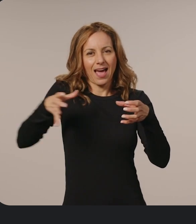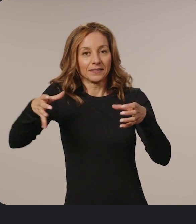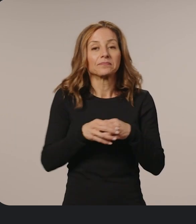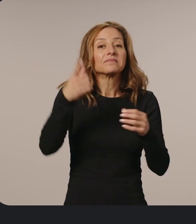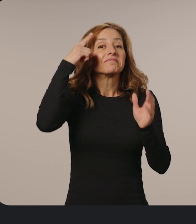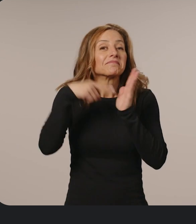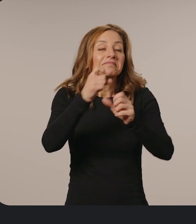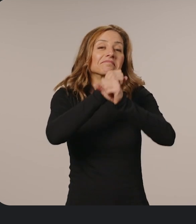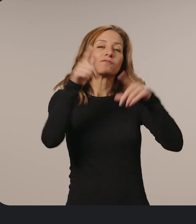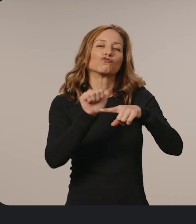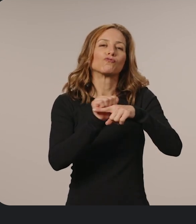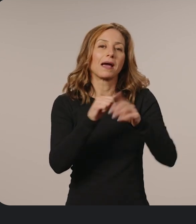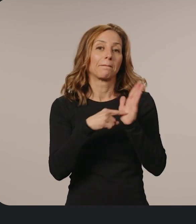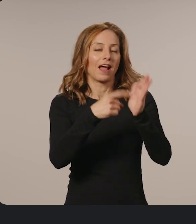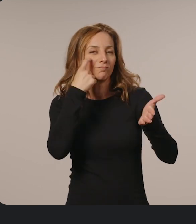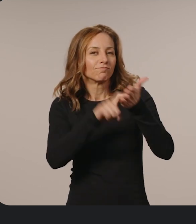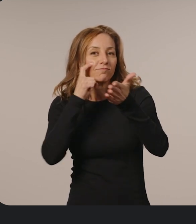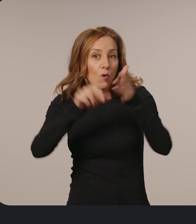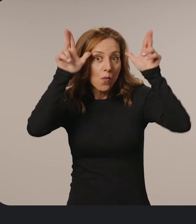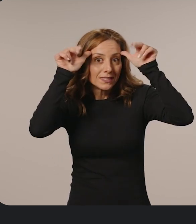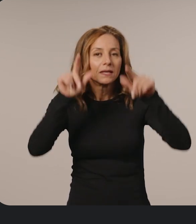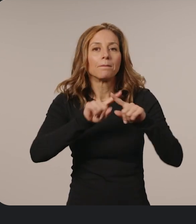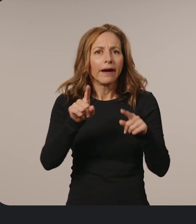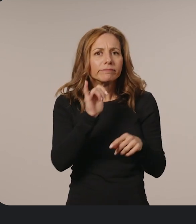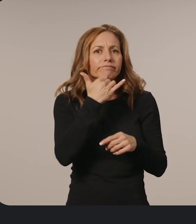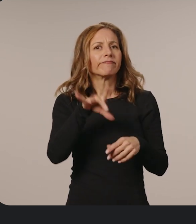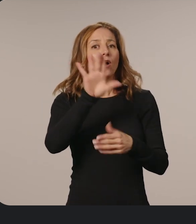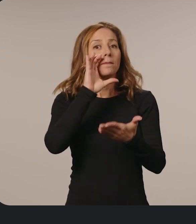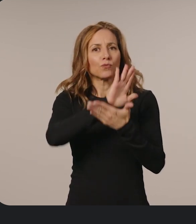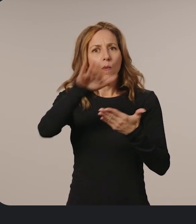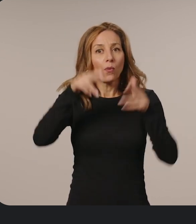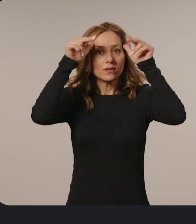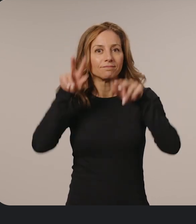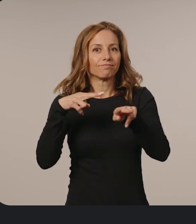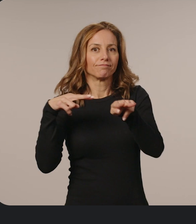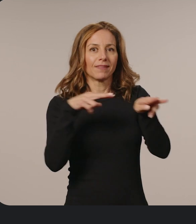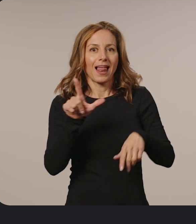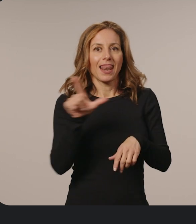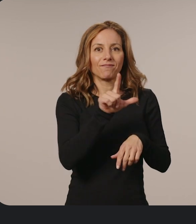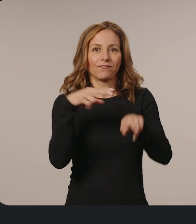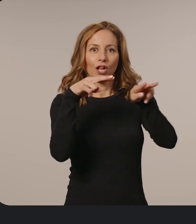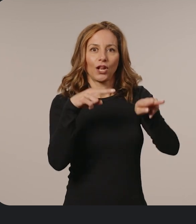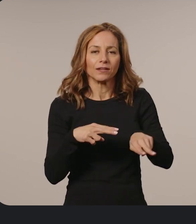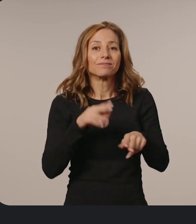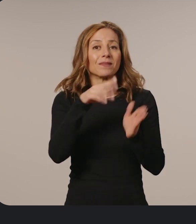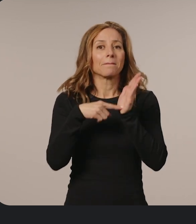Let's imagine you're training a model to recognize horses. But all of your pictures of horses are oriented facing left.